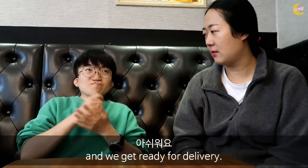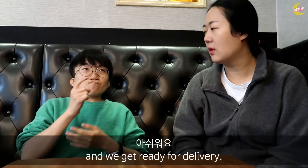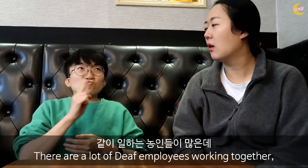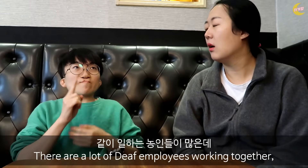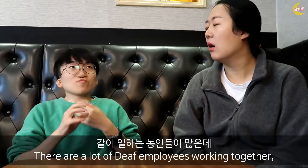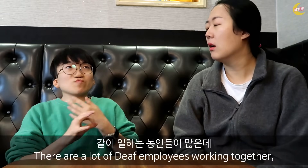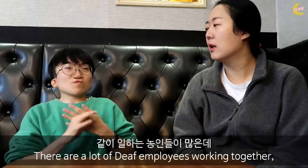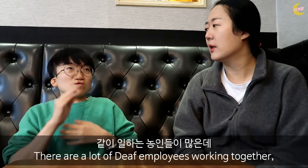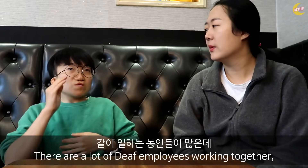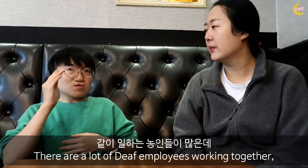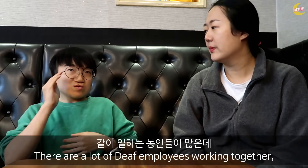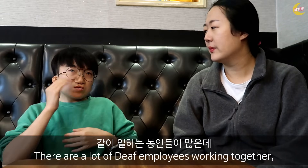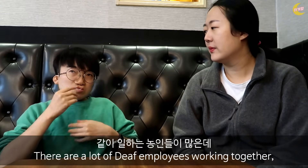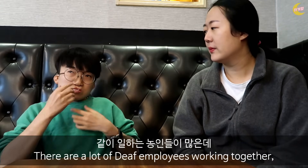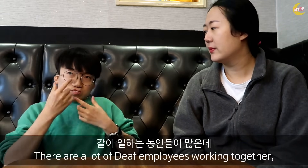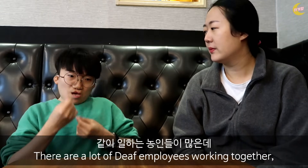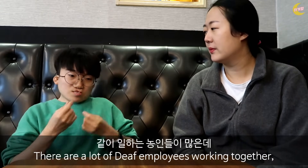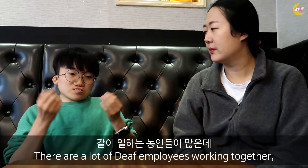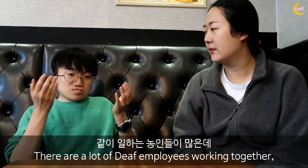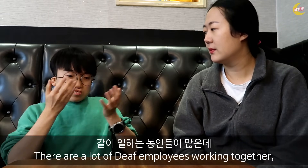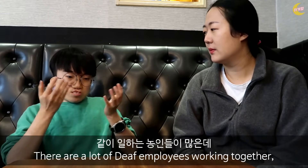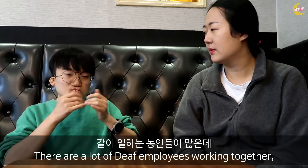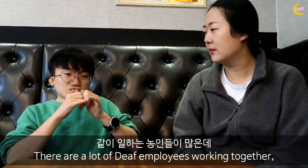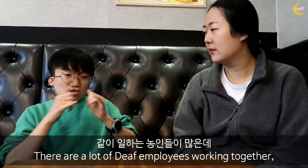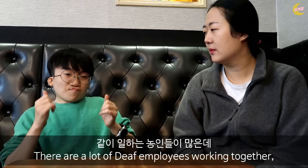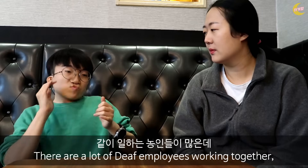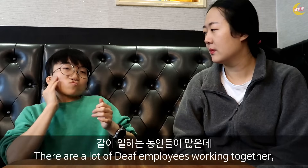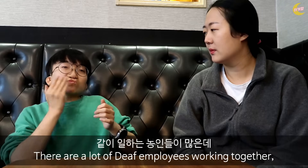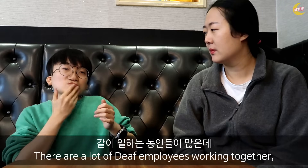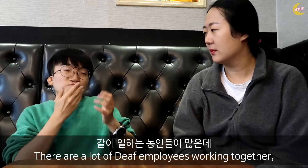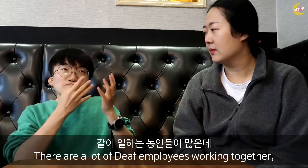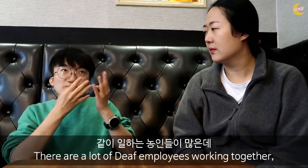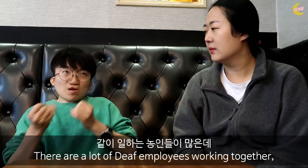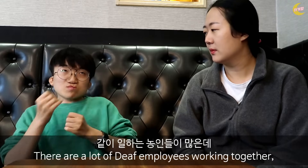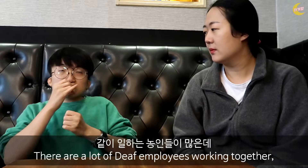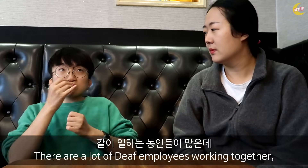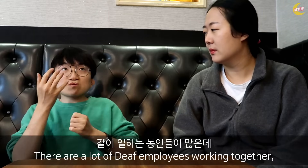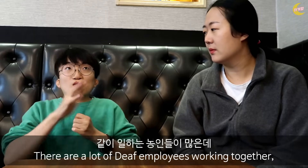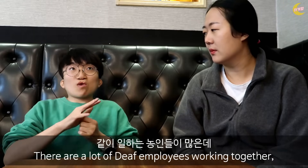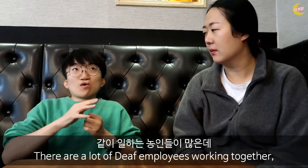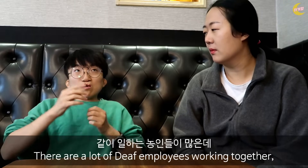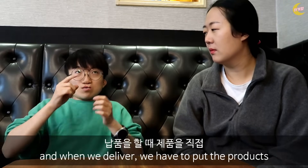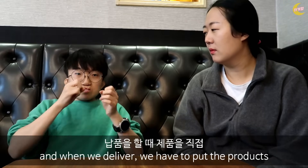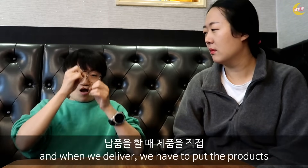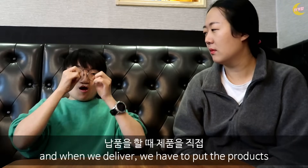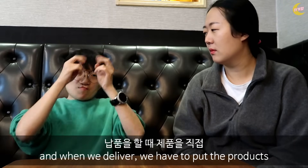There are a lot of Deaf employees working together, and when we deliver,